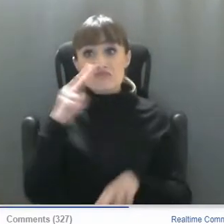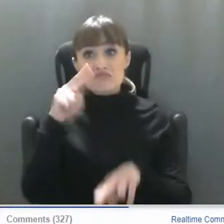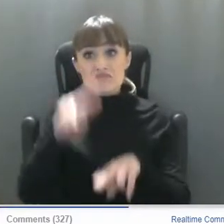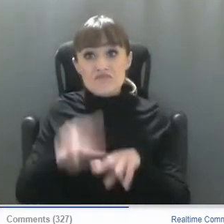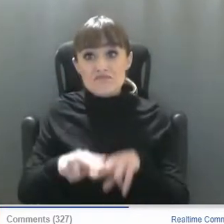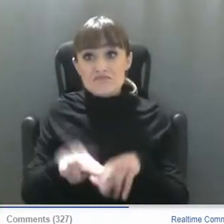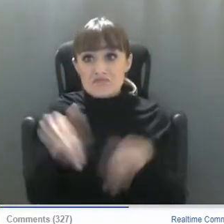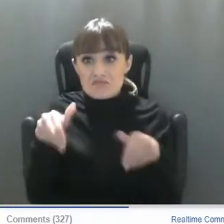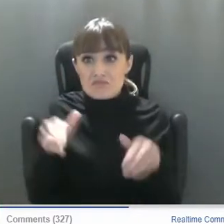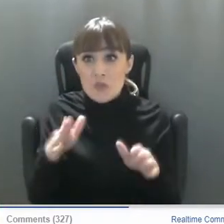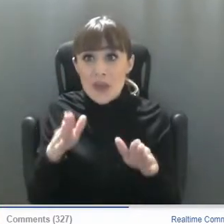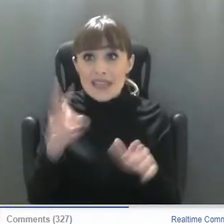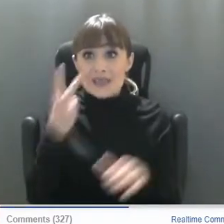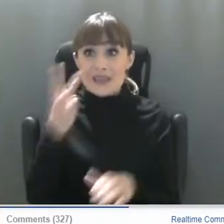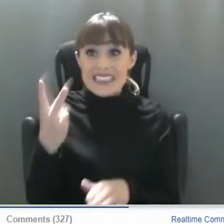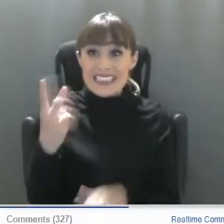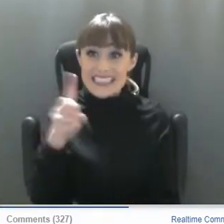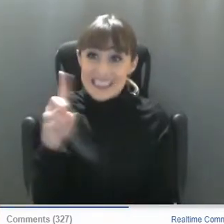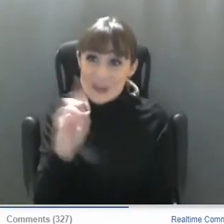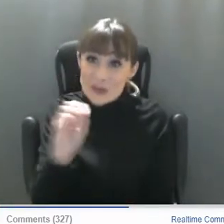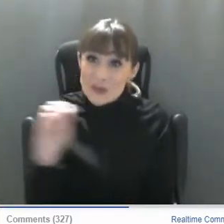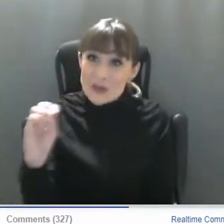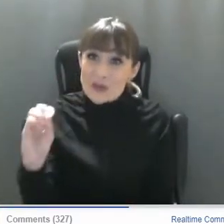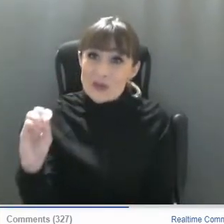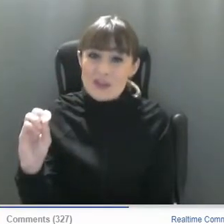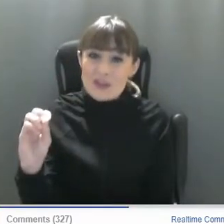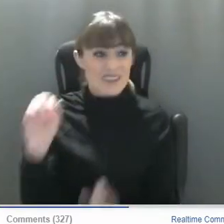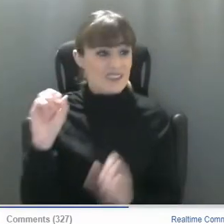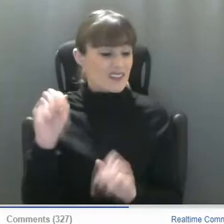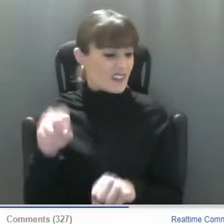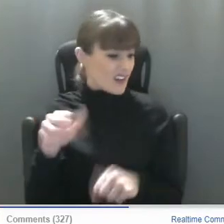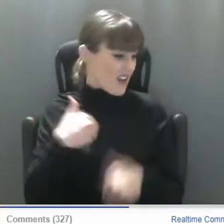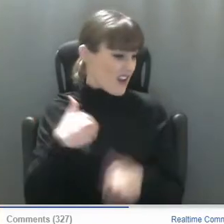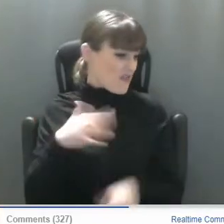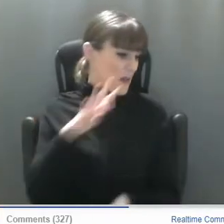could have 5,000-7,000 people here at this time of year.